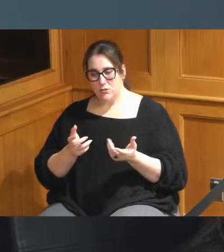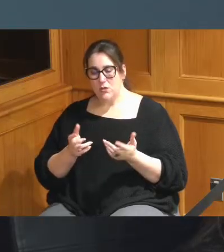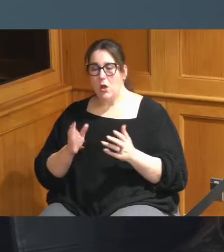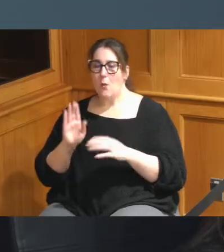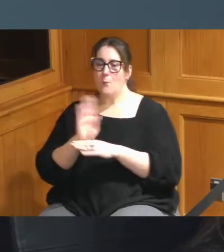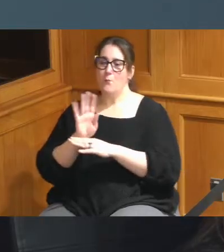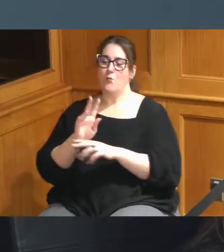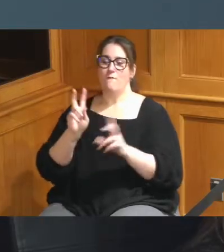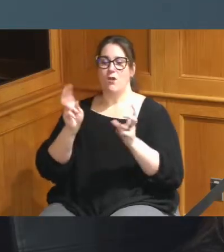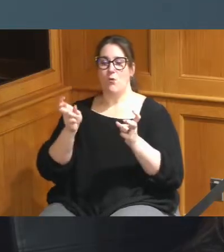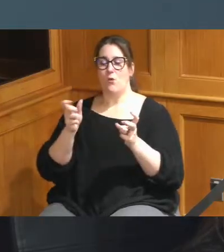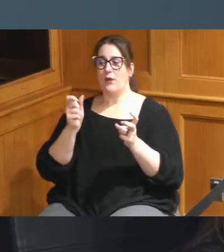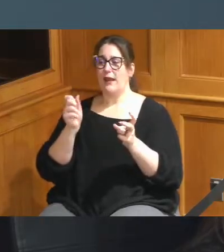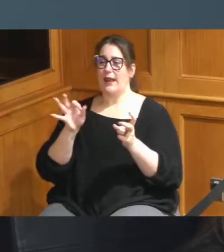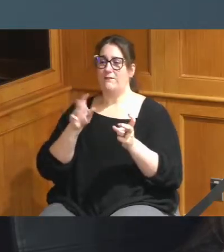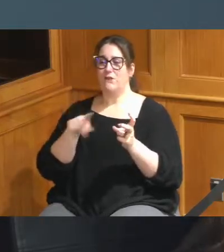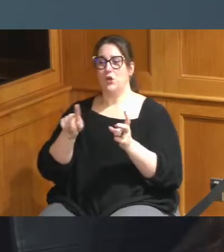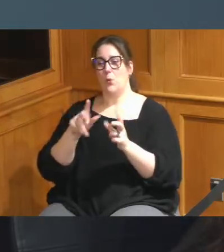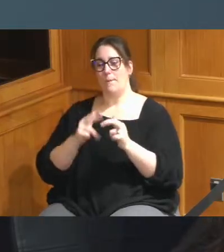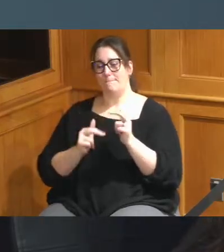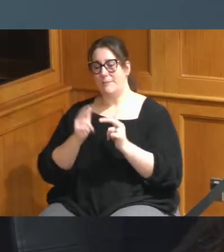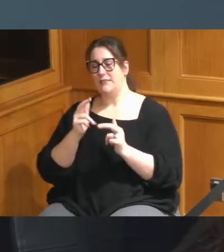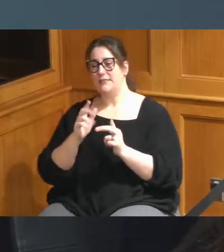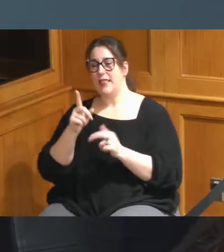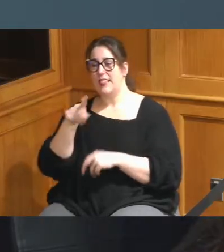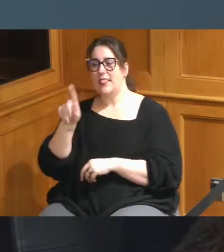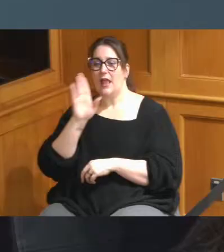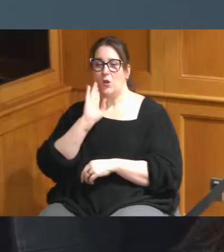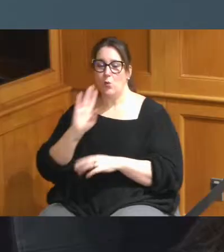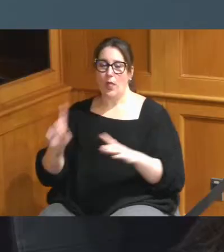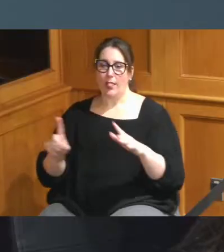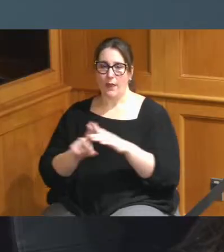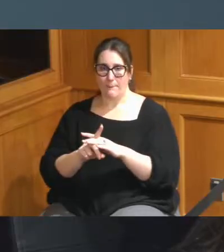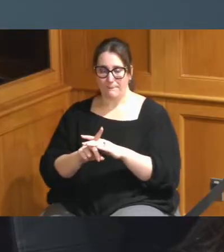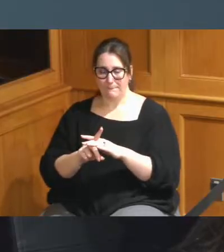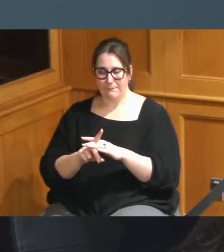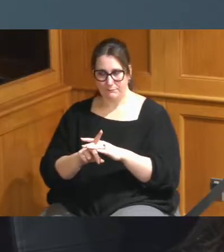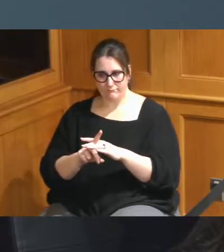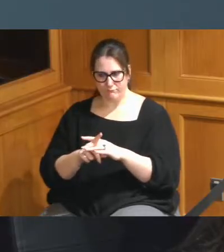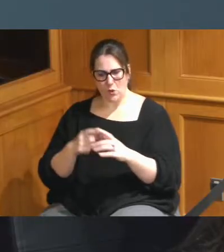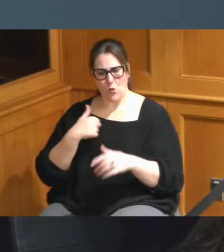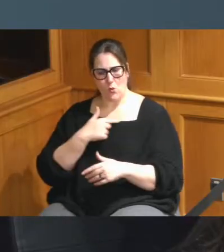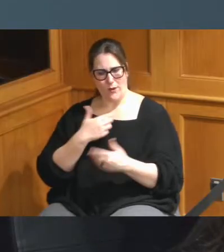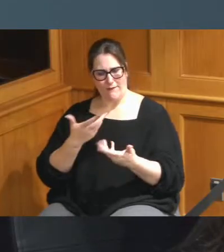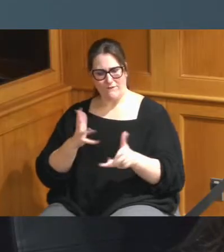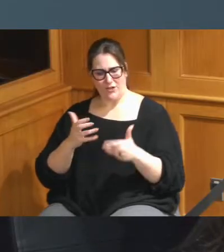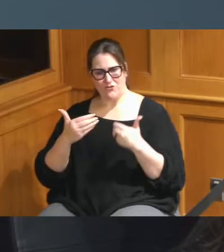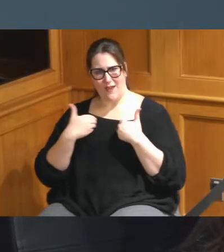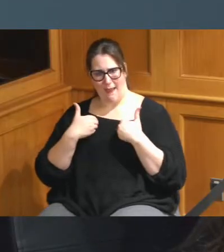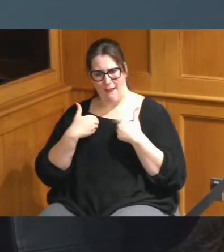these lots that we want to build on and we need to build on. You also said initially when you started